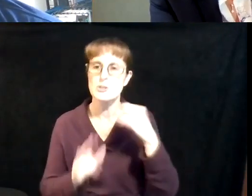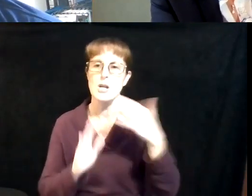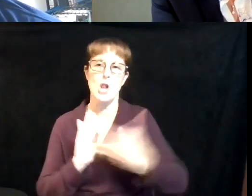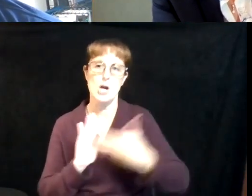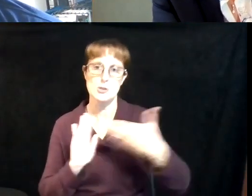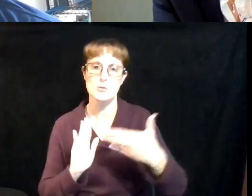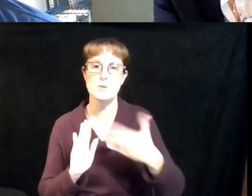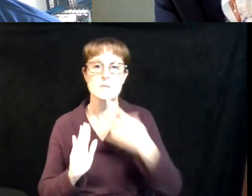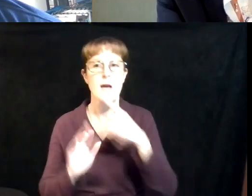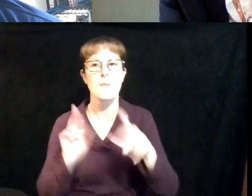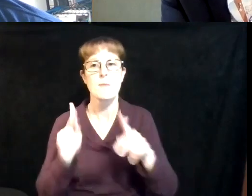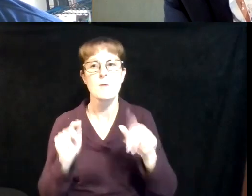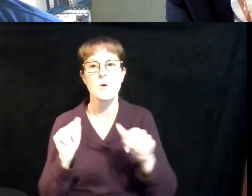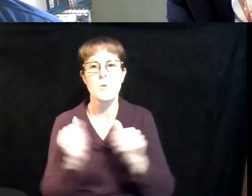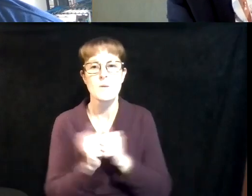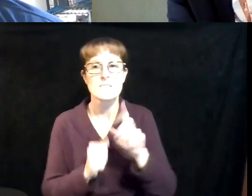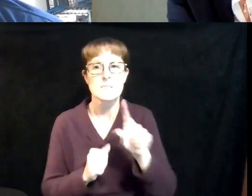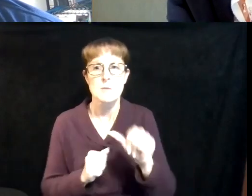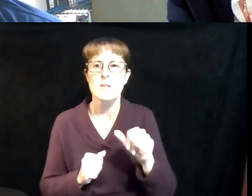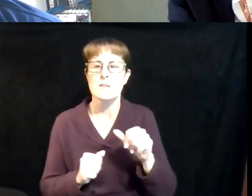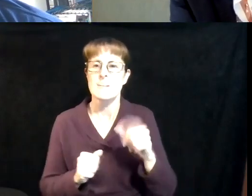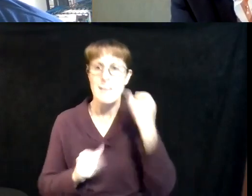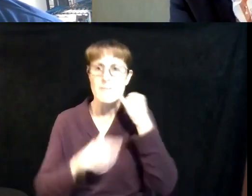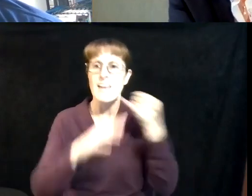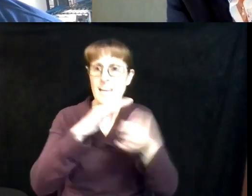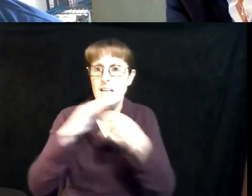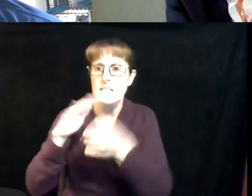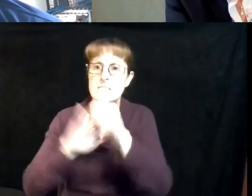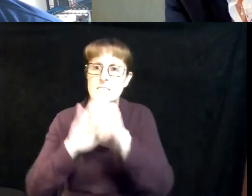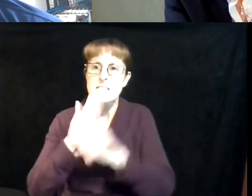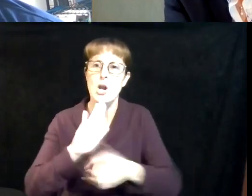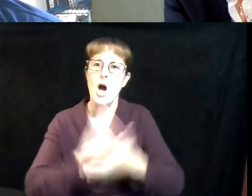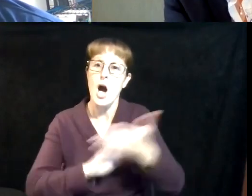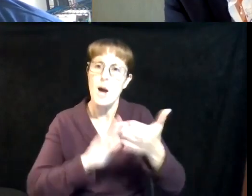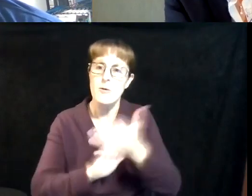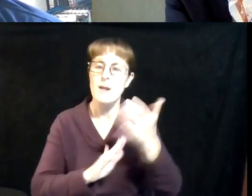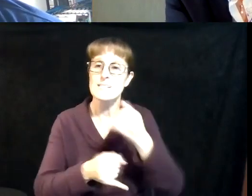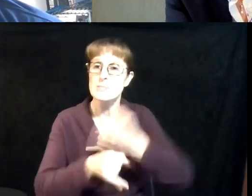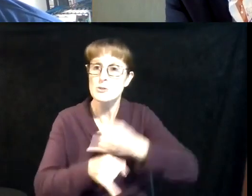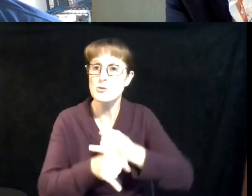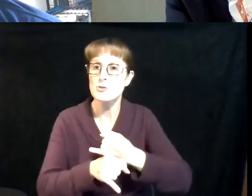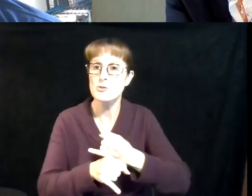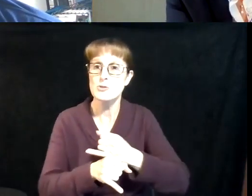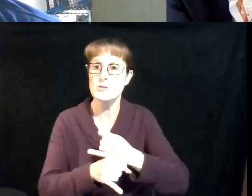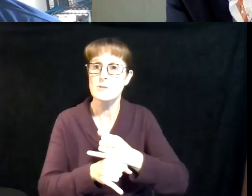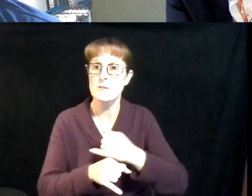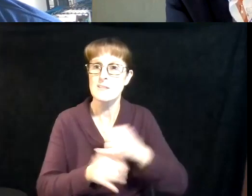a state-operated institution in Pennsylvania had opportunities for community living.